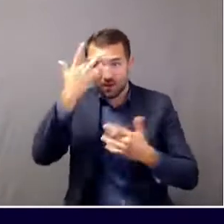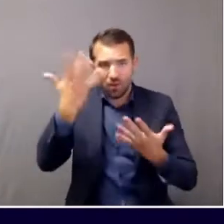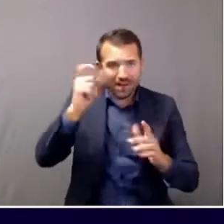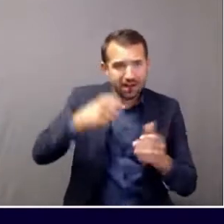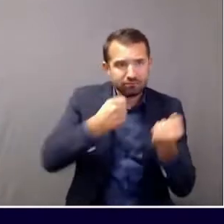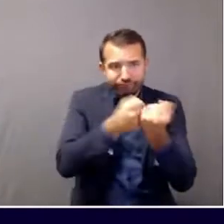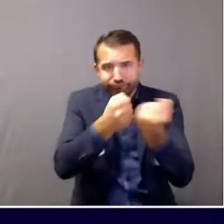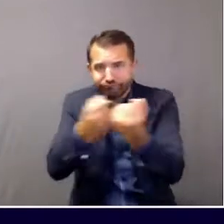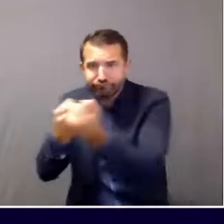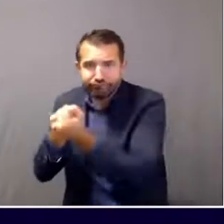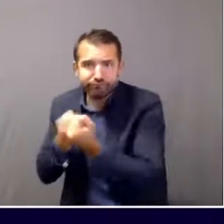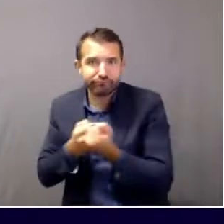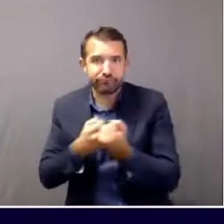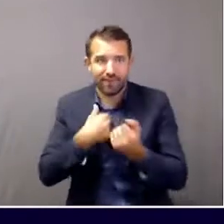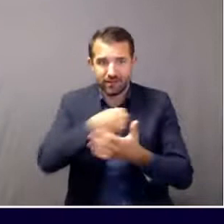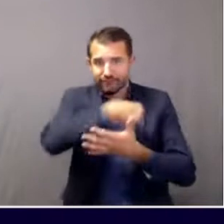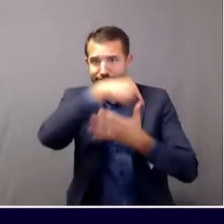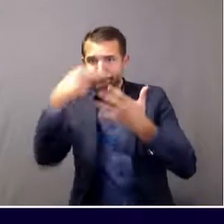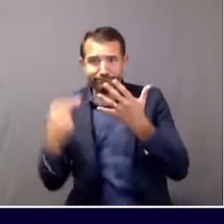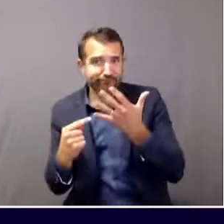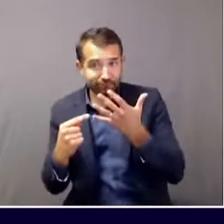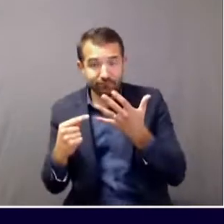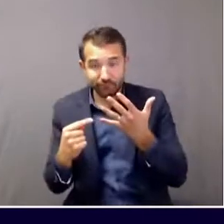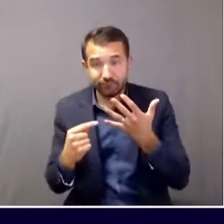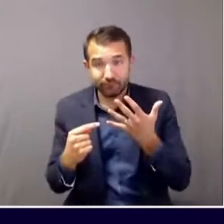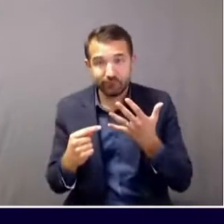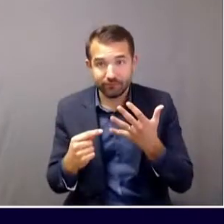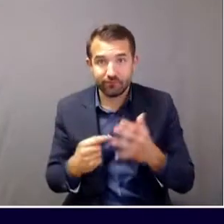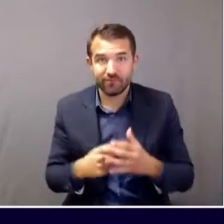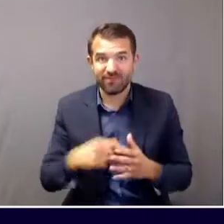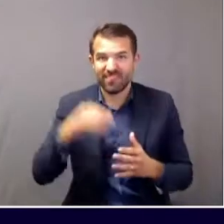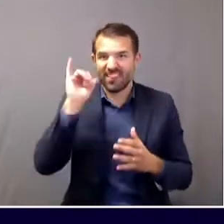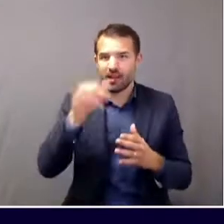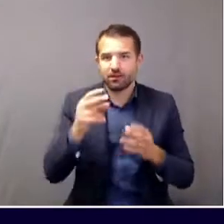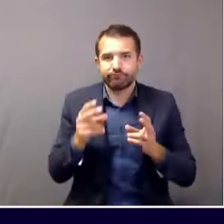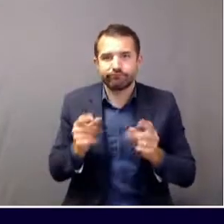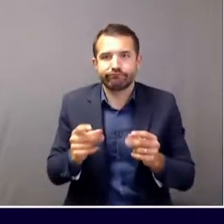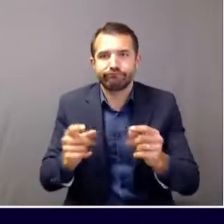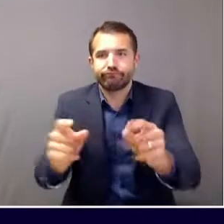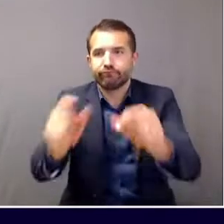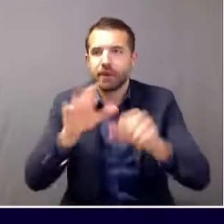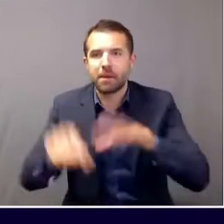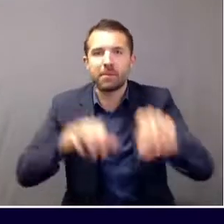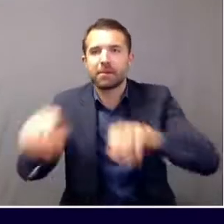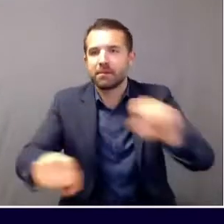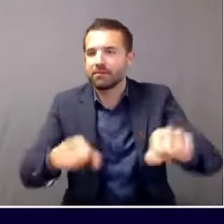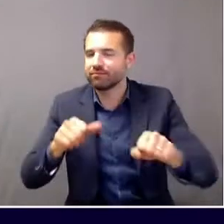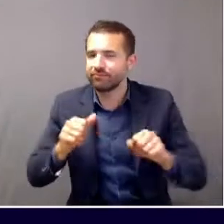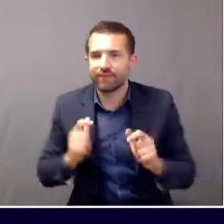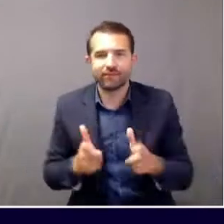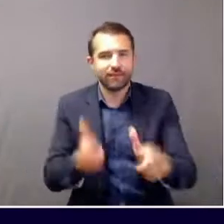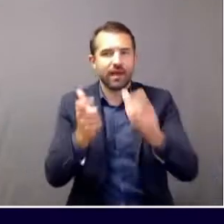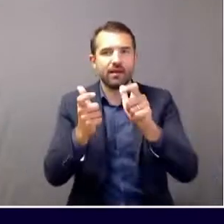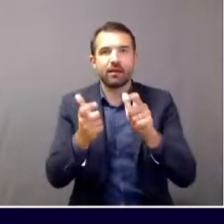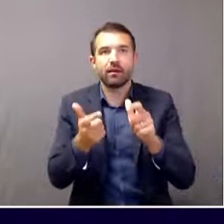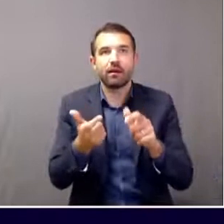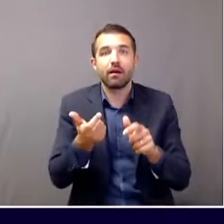them safe supportive isolation really quickly when we're just